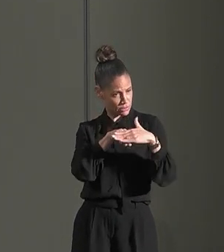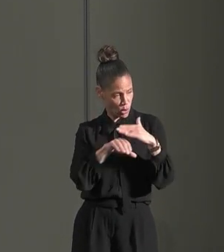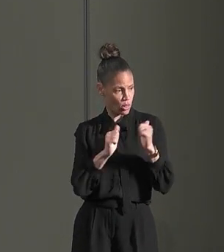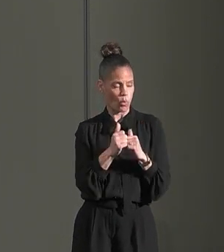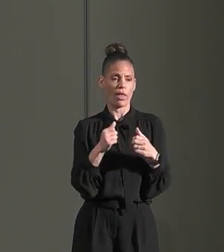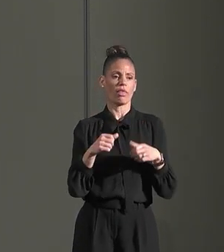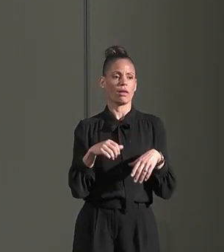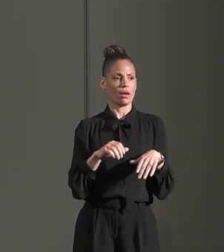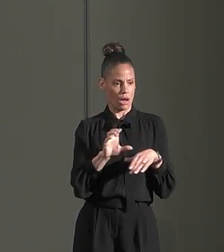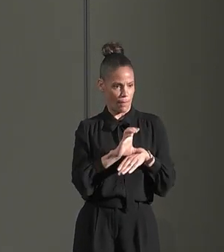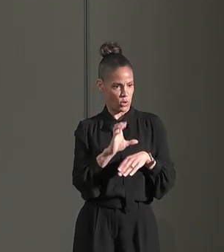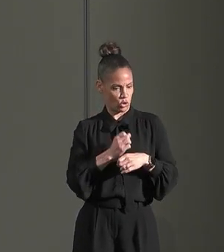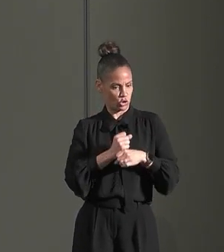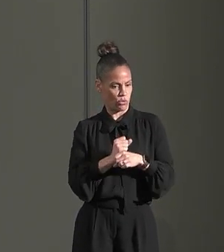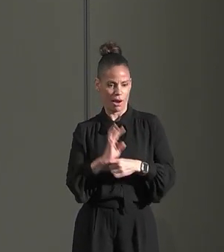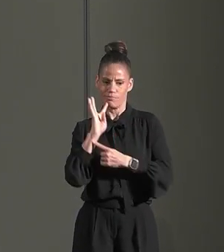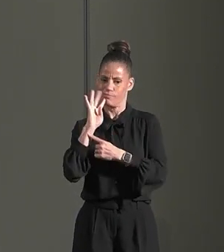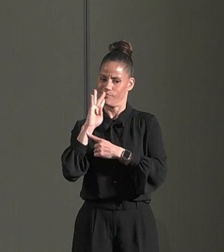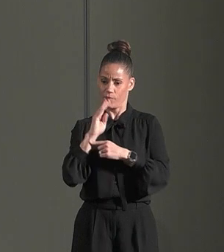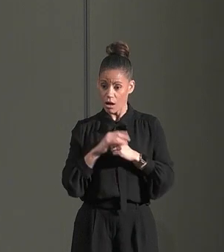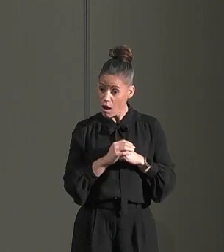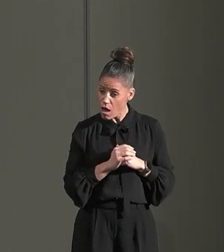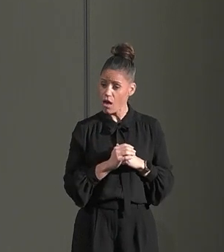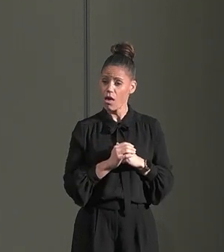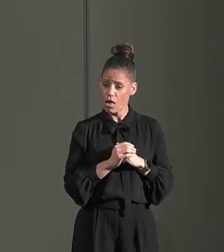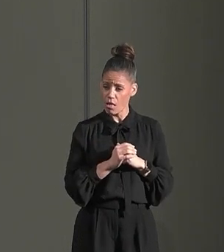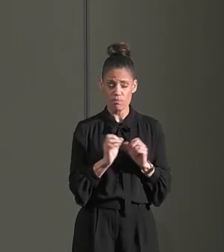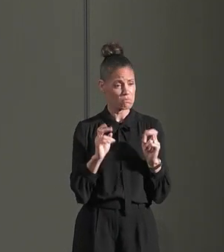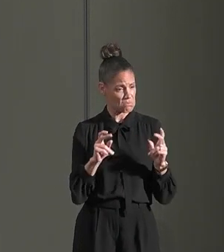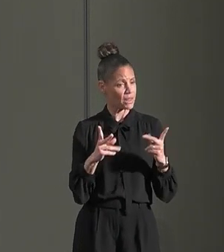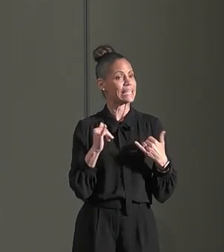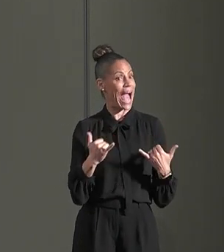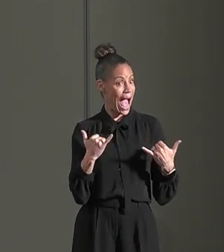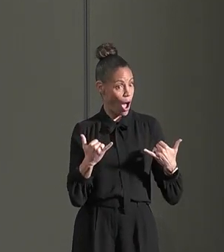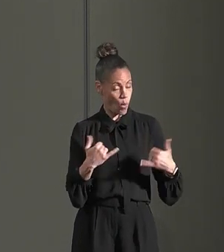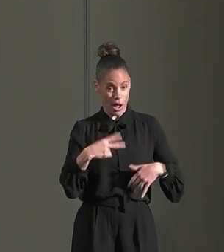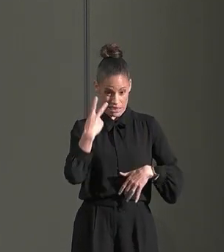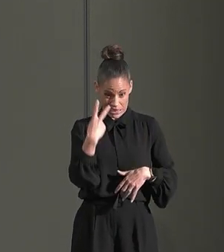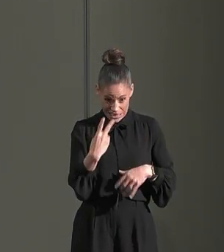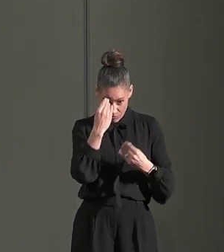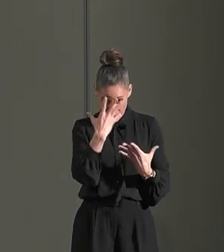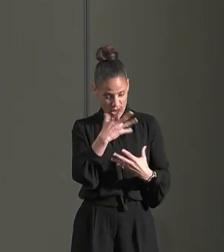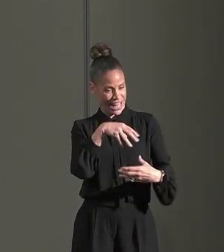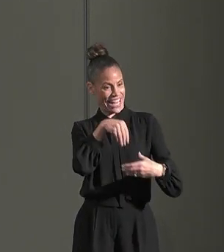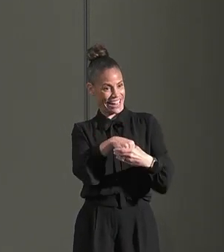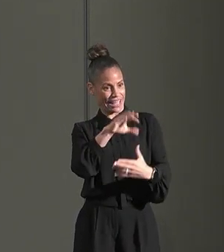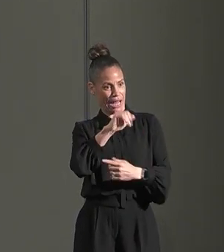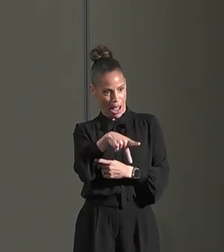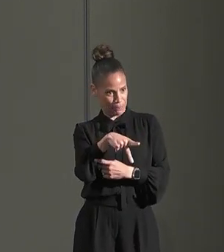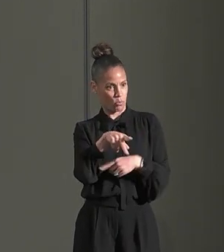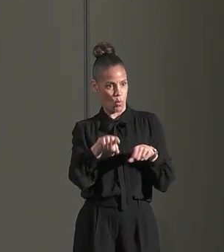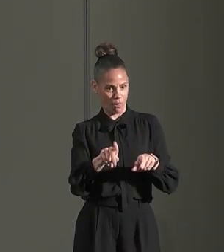speech. I see the information as I use the product built into the application.